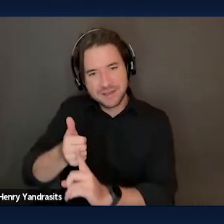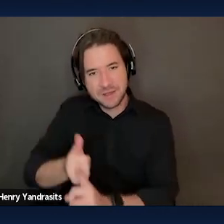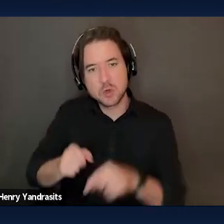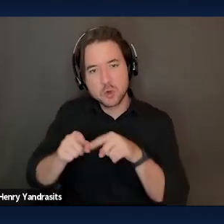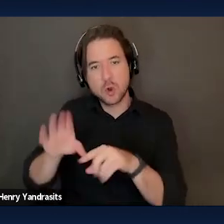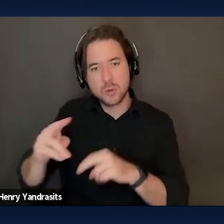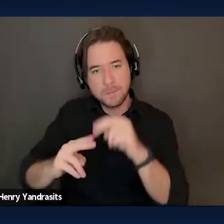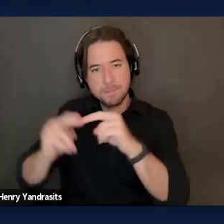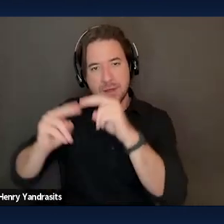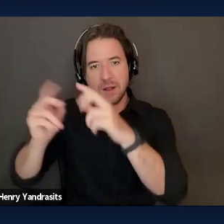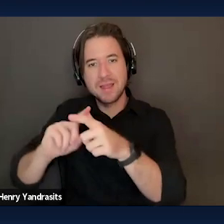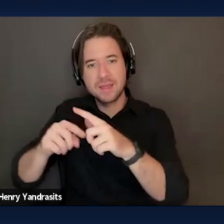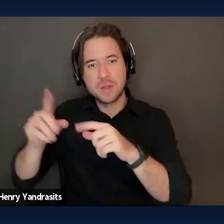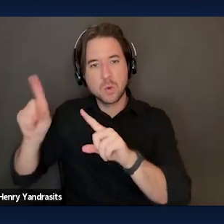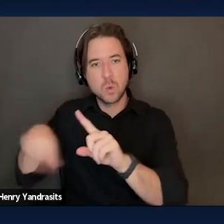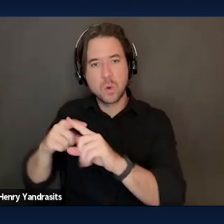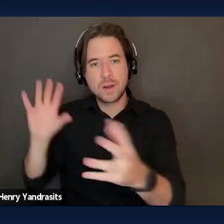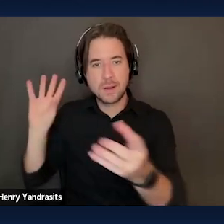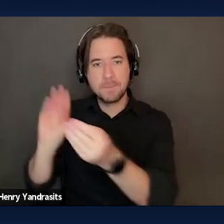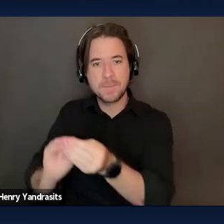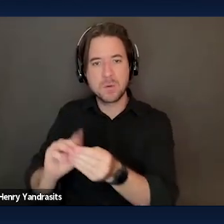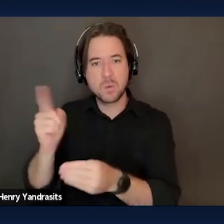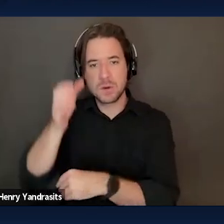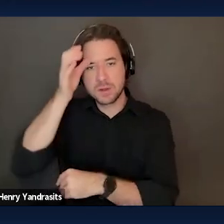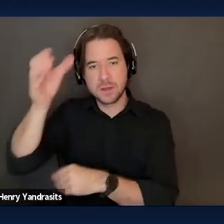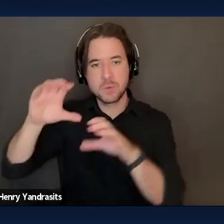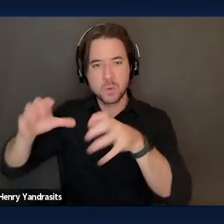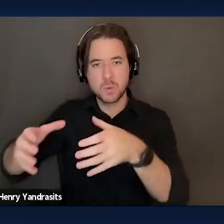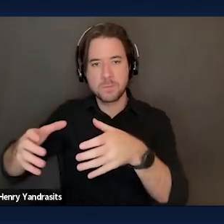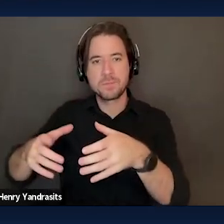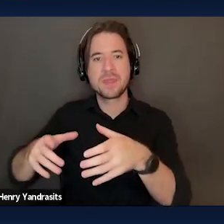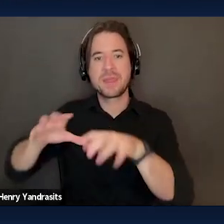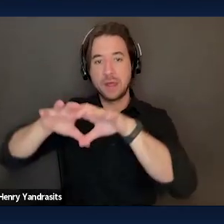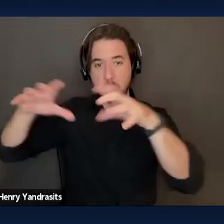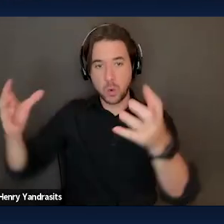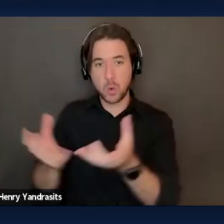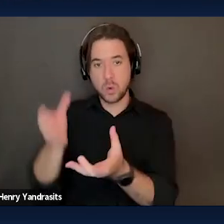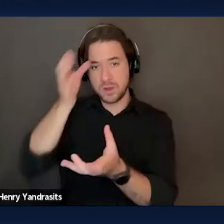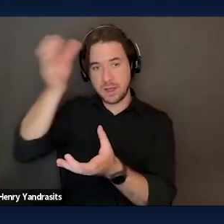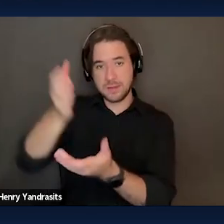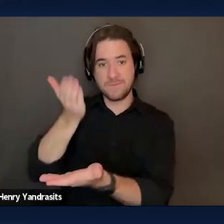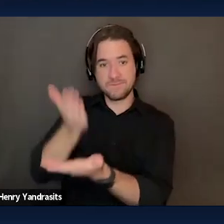Then when you combine them into a concept group, you validate the concept group section.